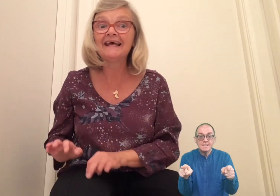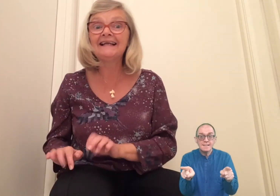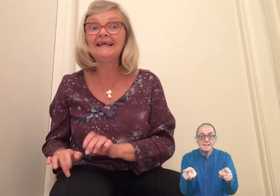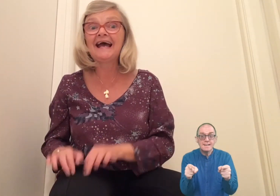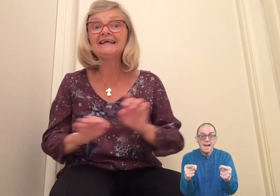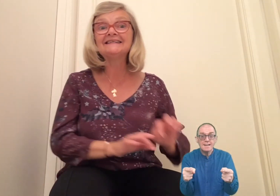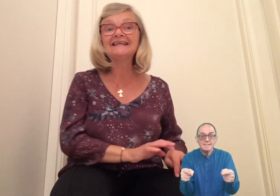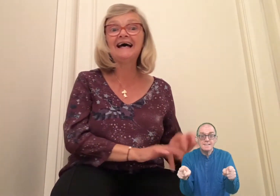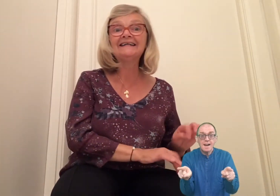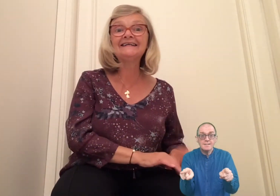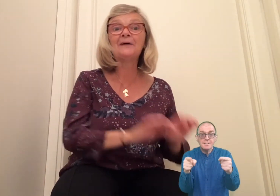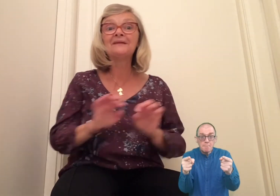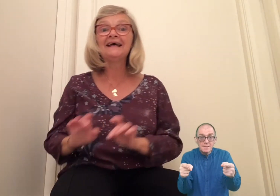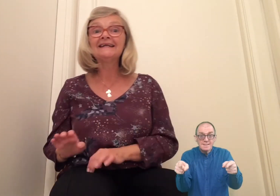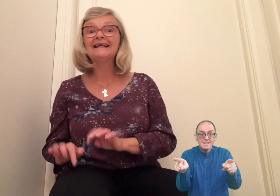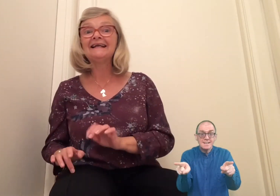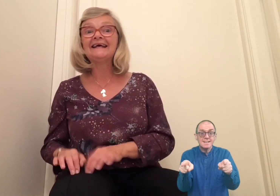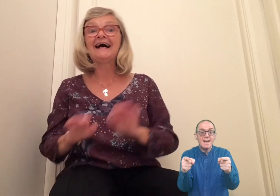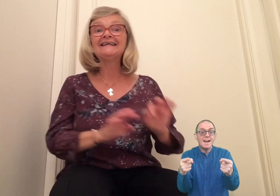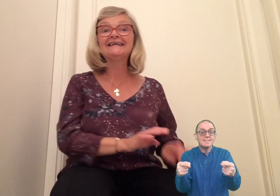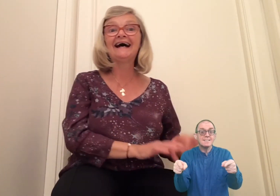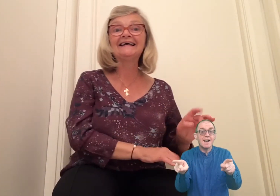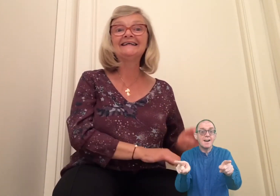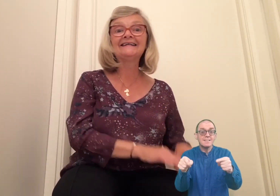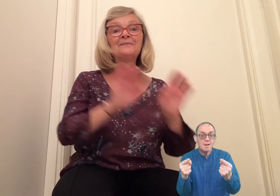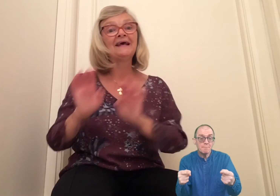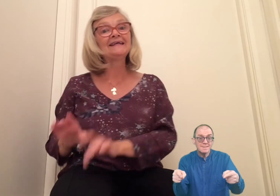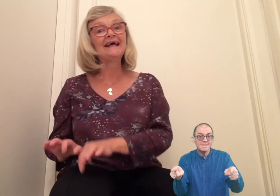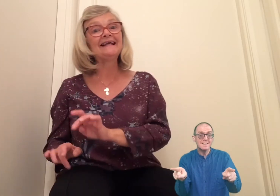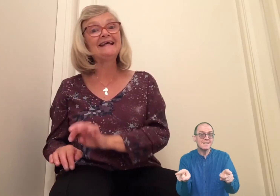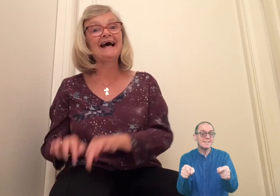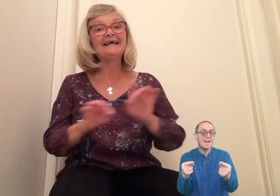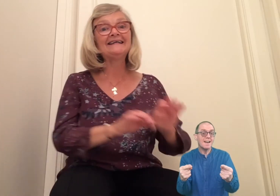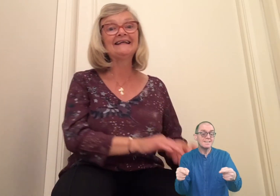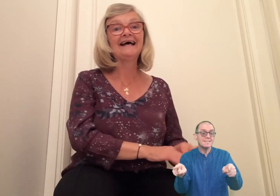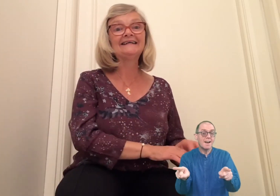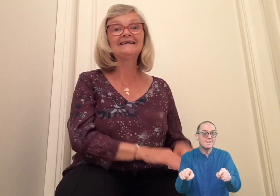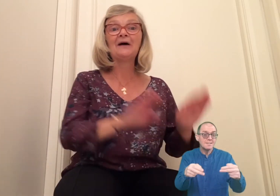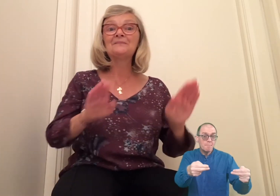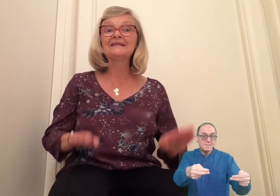Diddley di del diddle dum